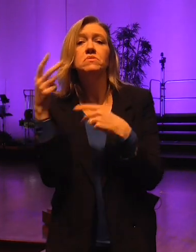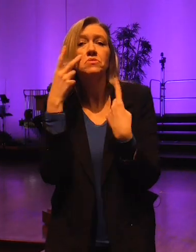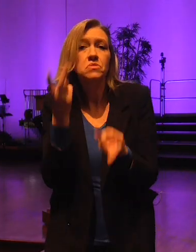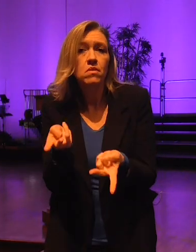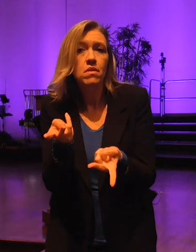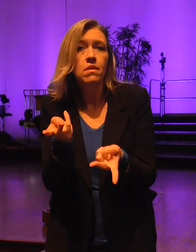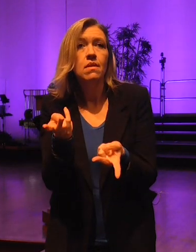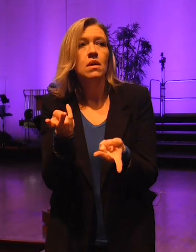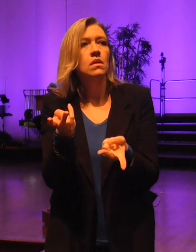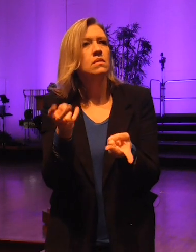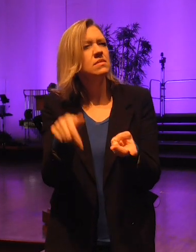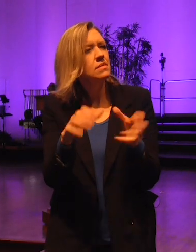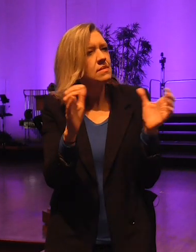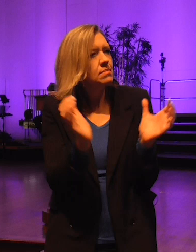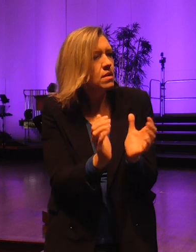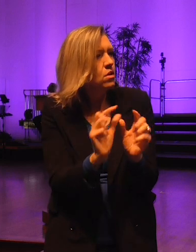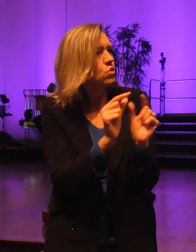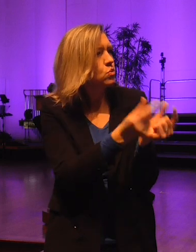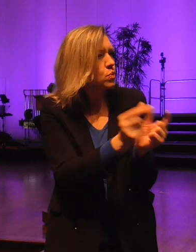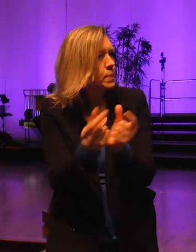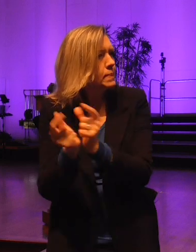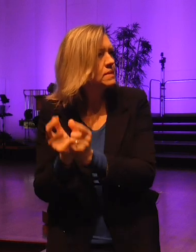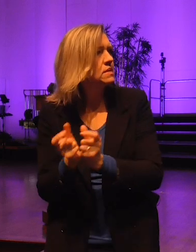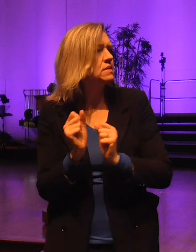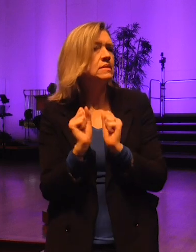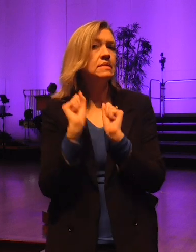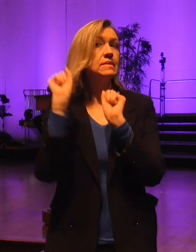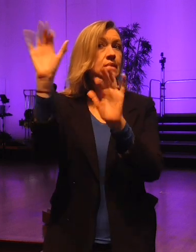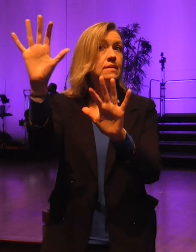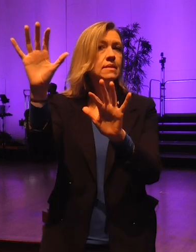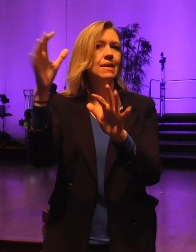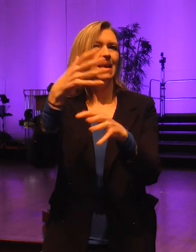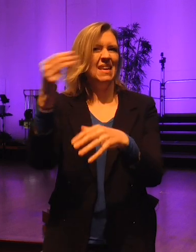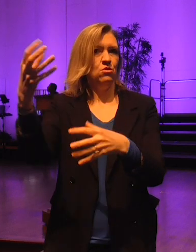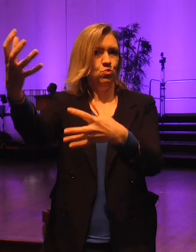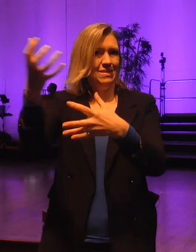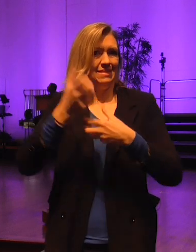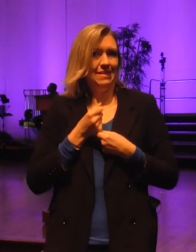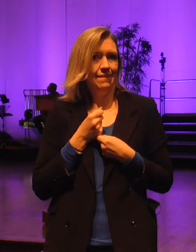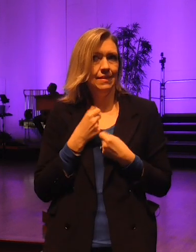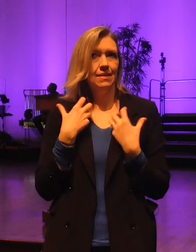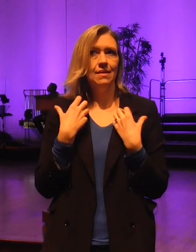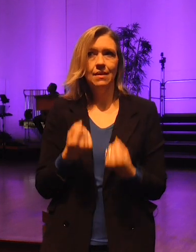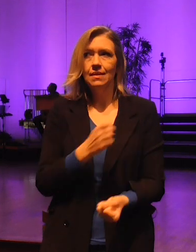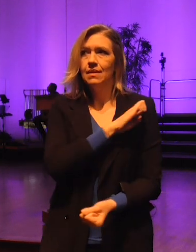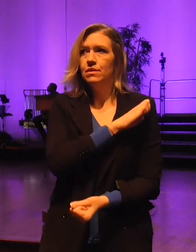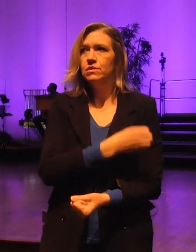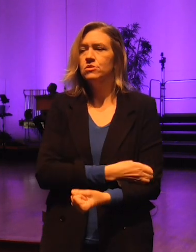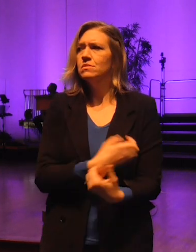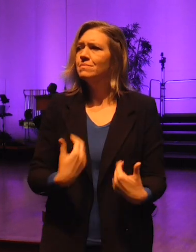small groups were sending and receiving healing energy it was such a sweet thing to to just pop